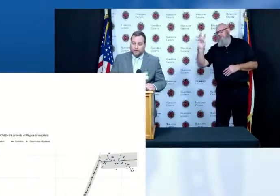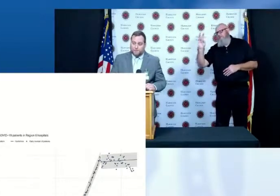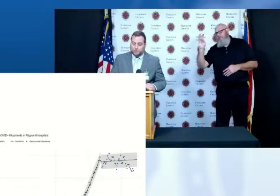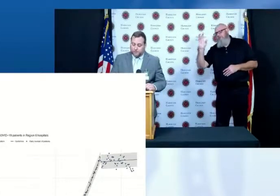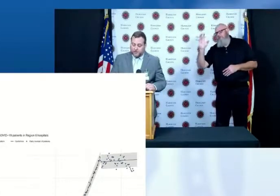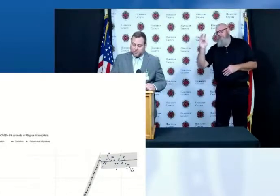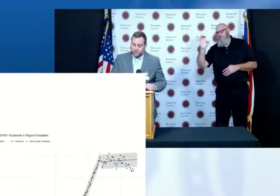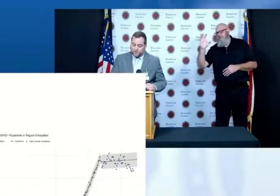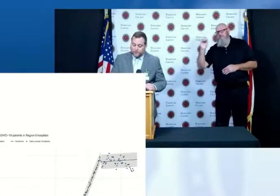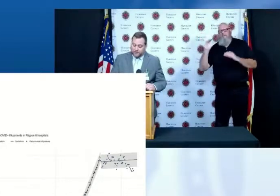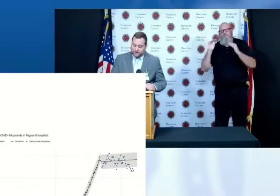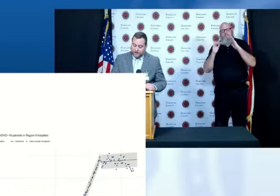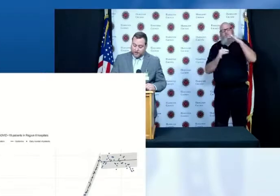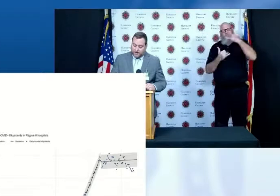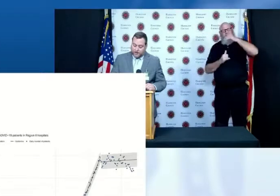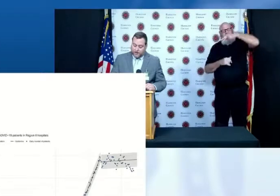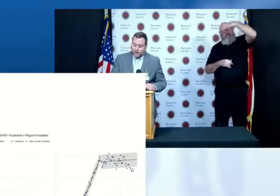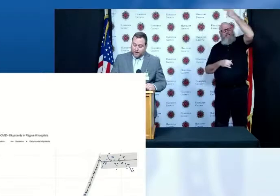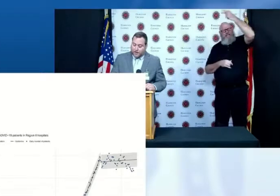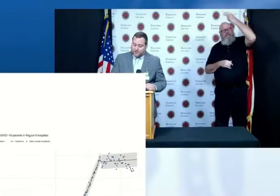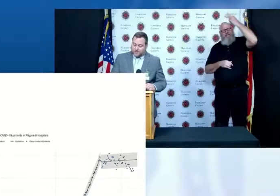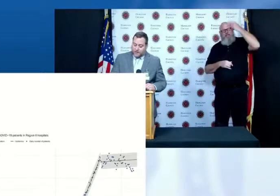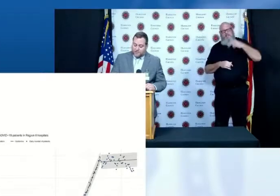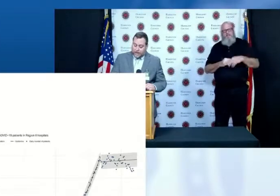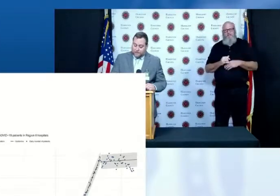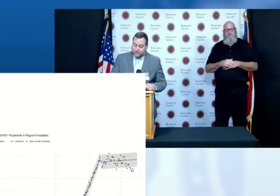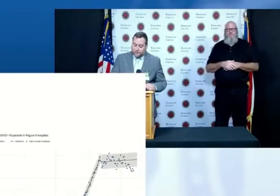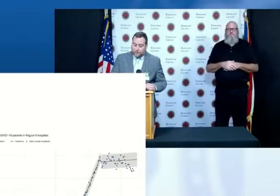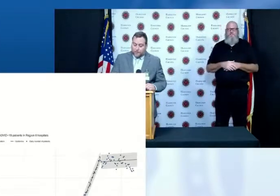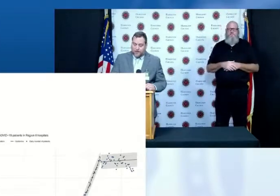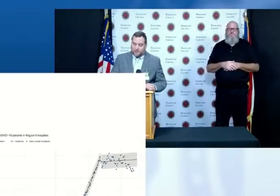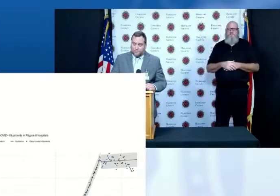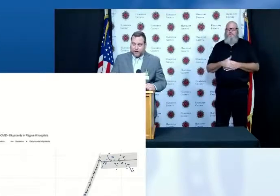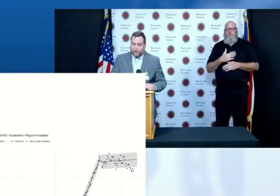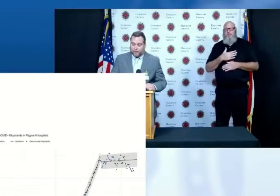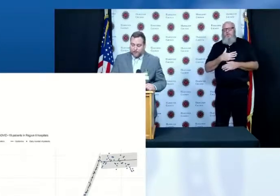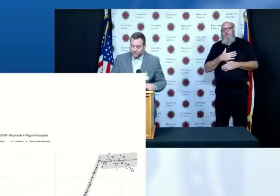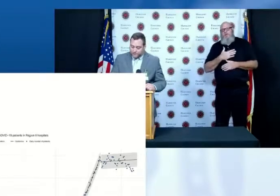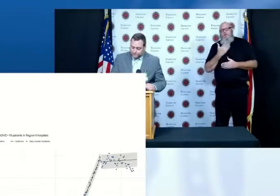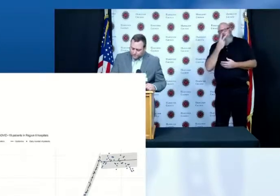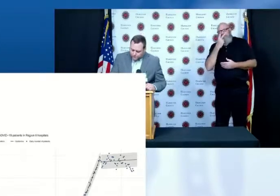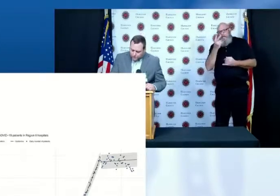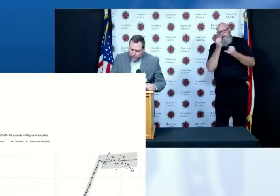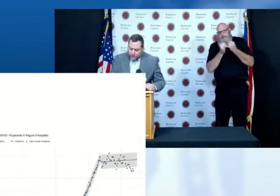improvement so we're very excited about that the same is happening with our intensive care units I